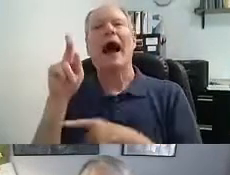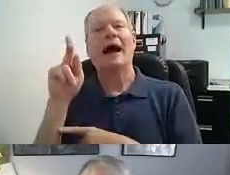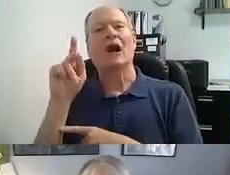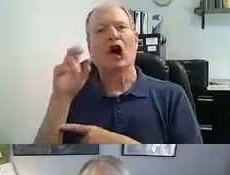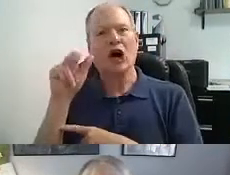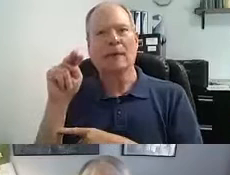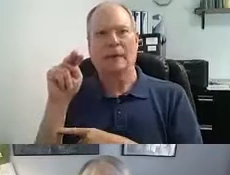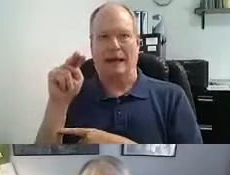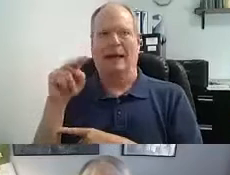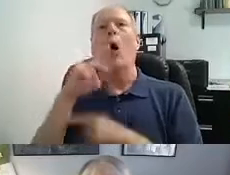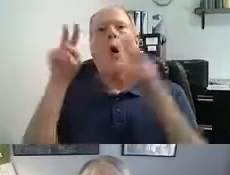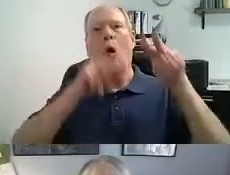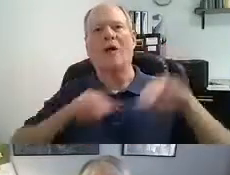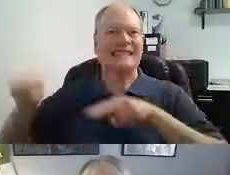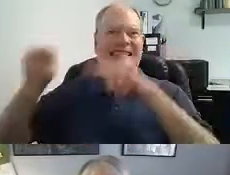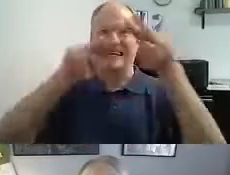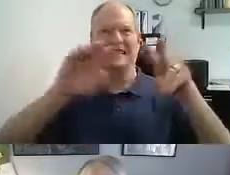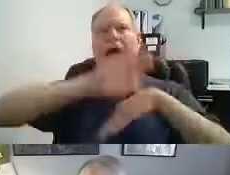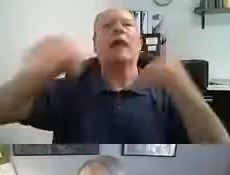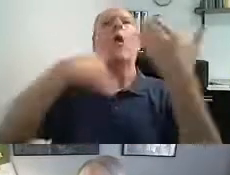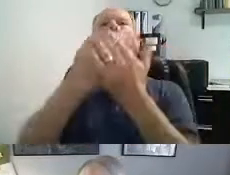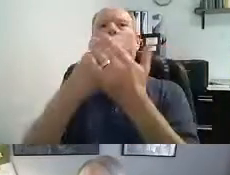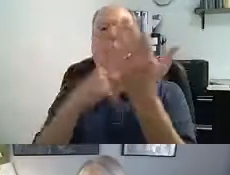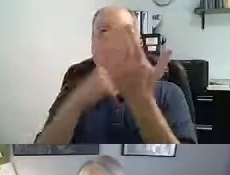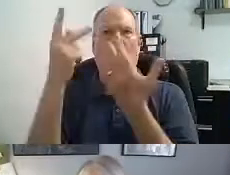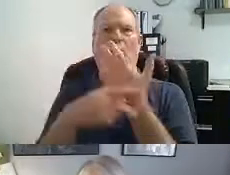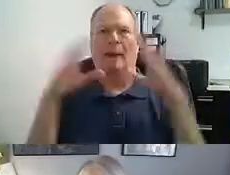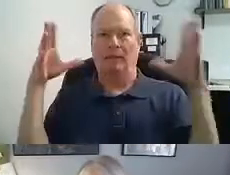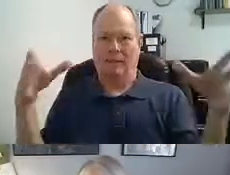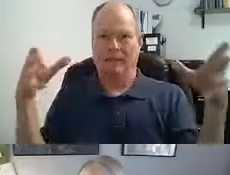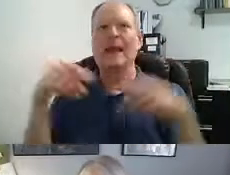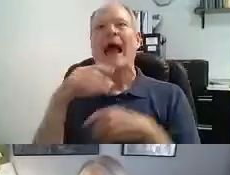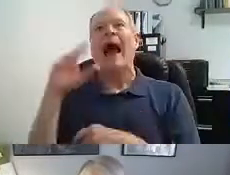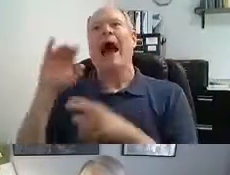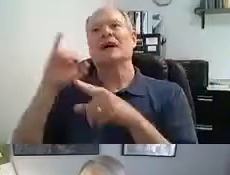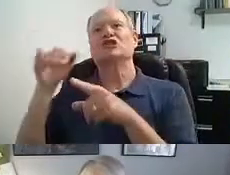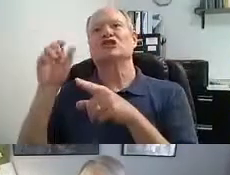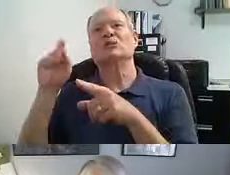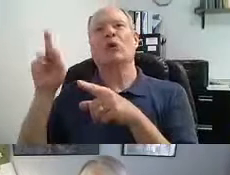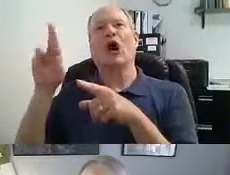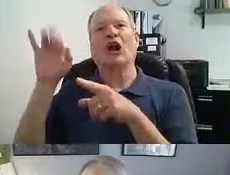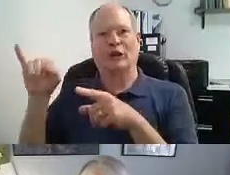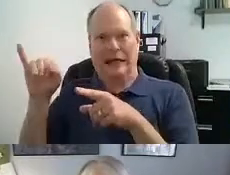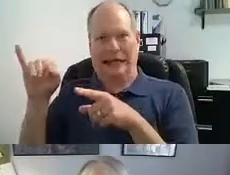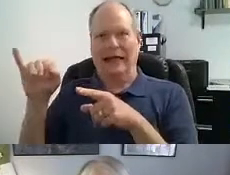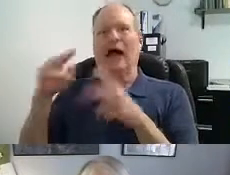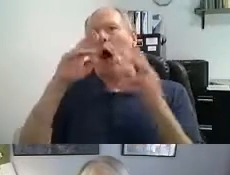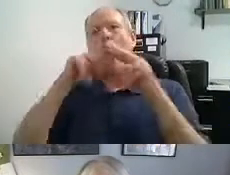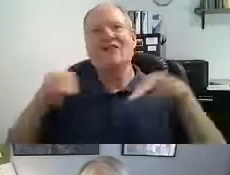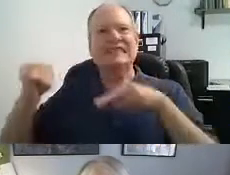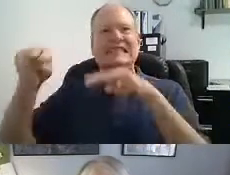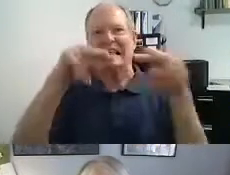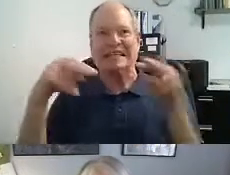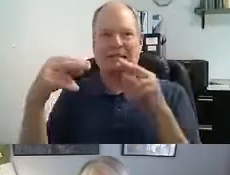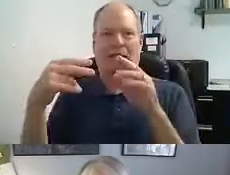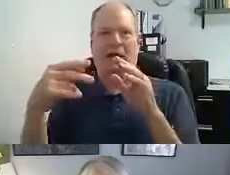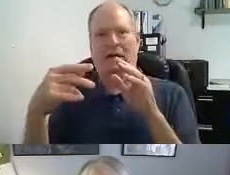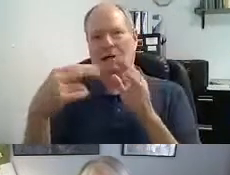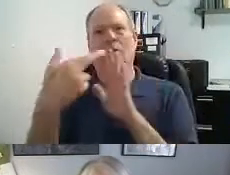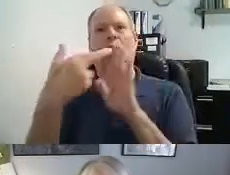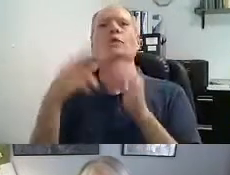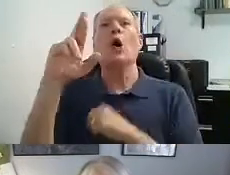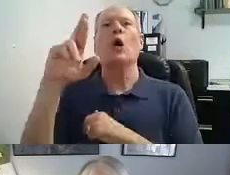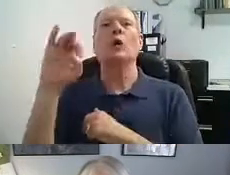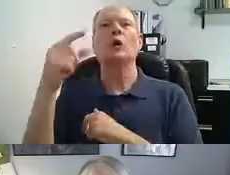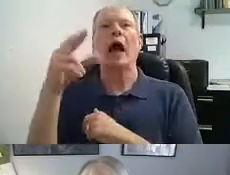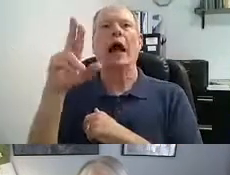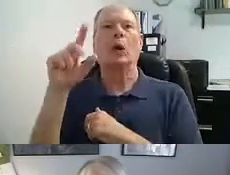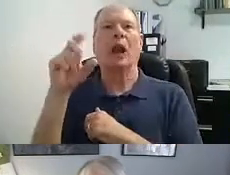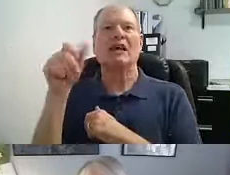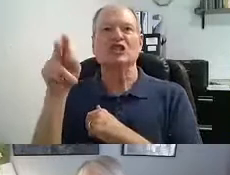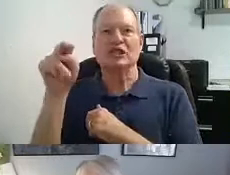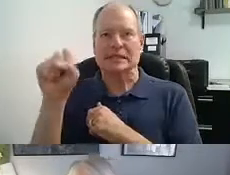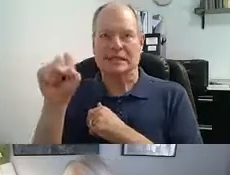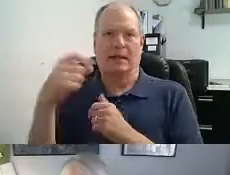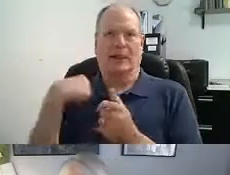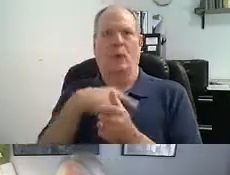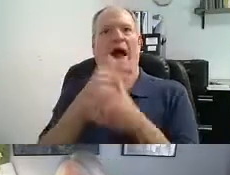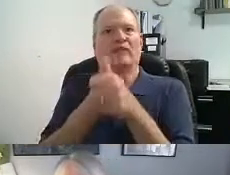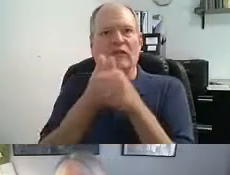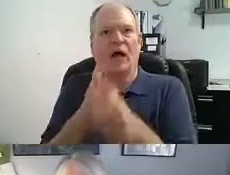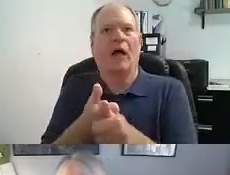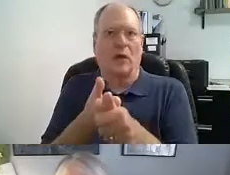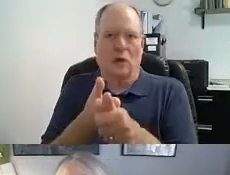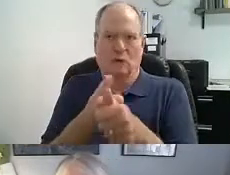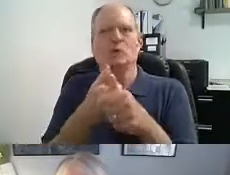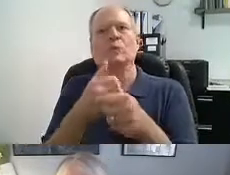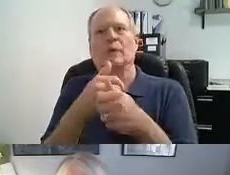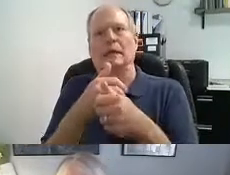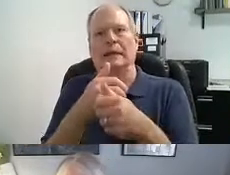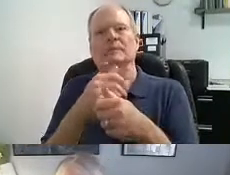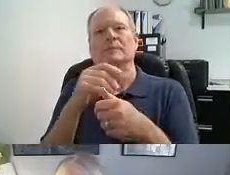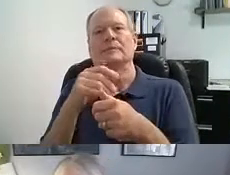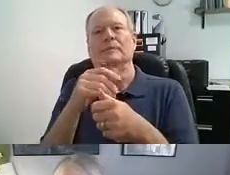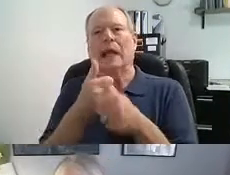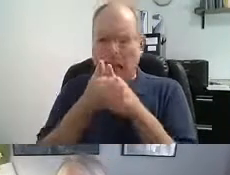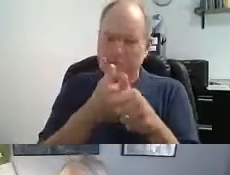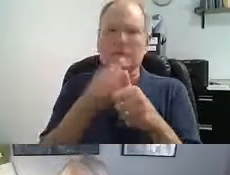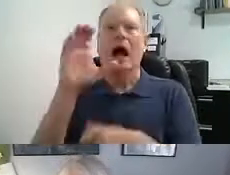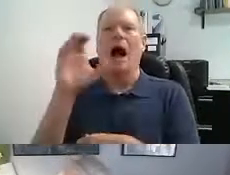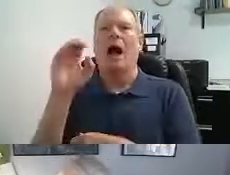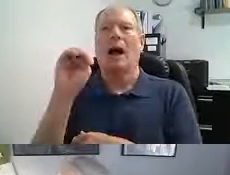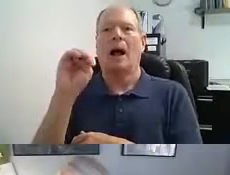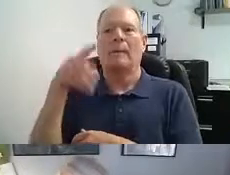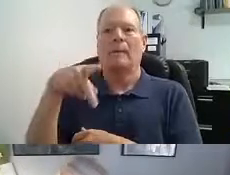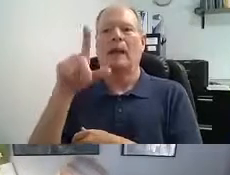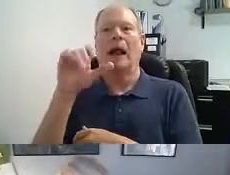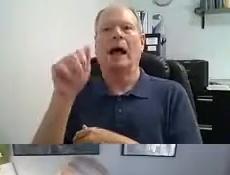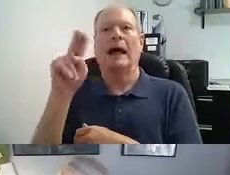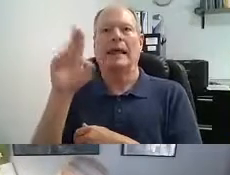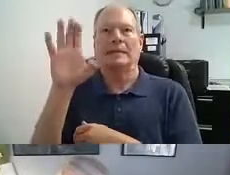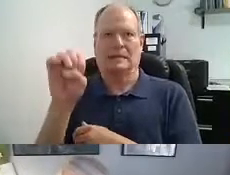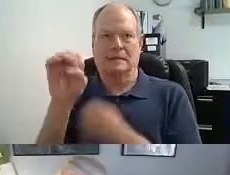Karmen oversees the whole program and Jabari oversees the regulations that we have to follow--compliance,